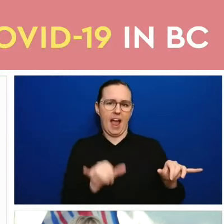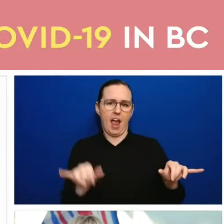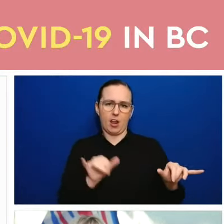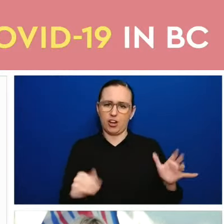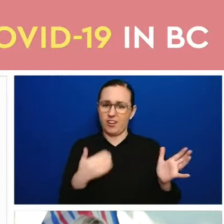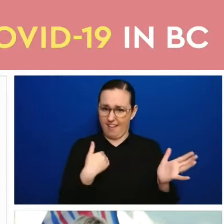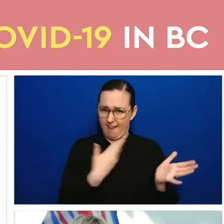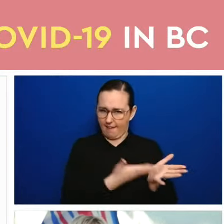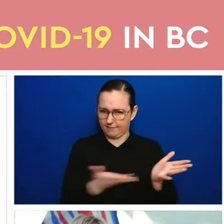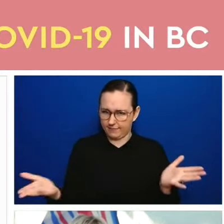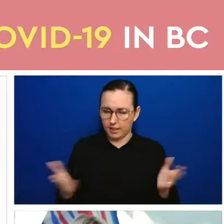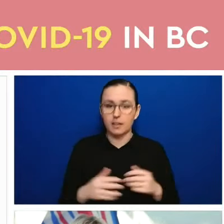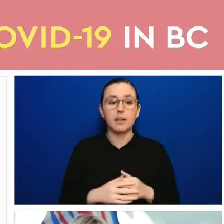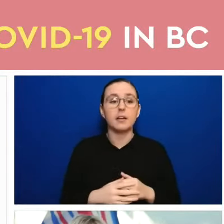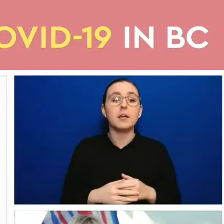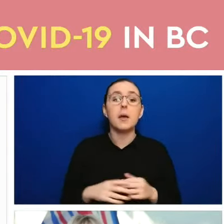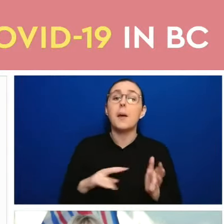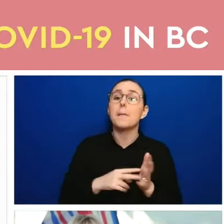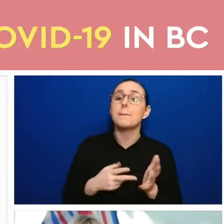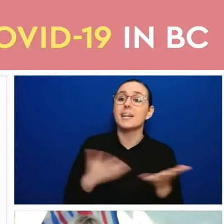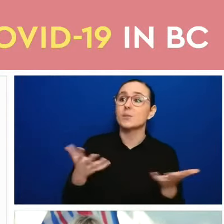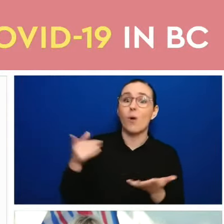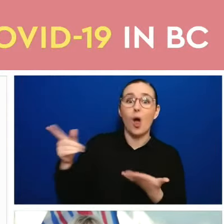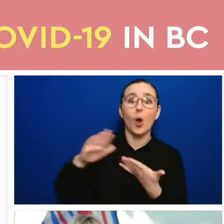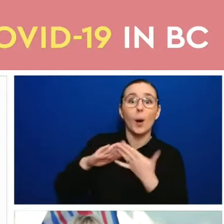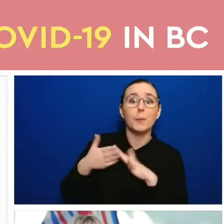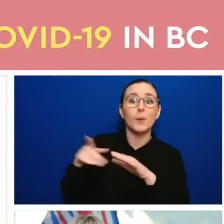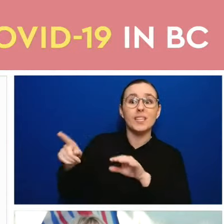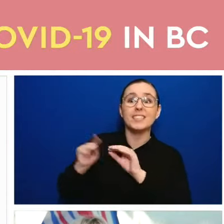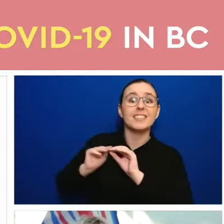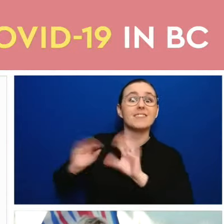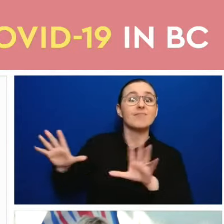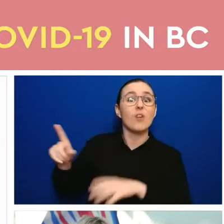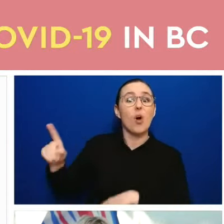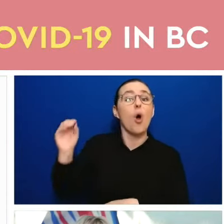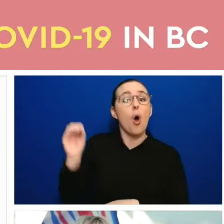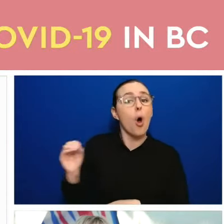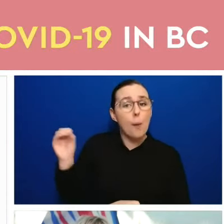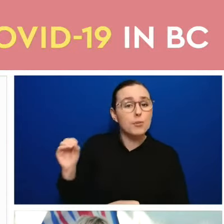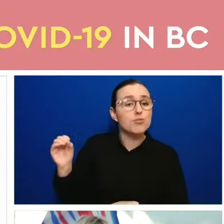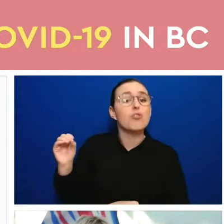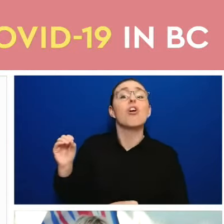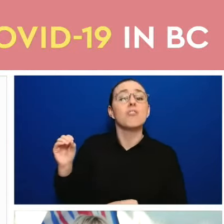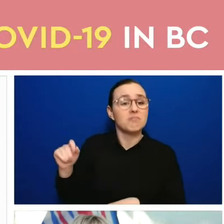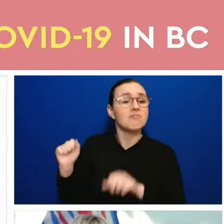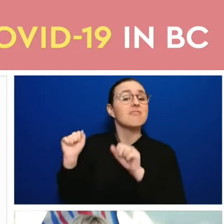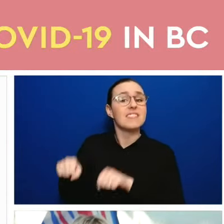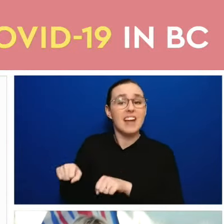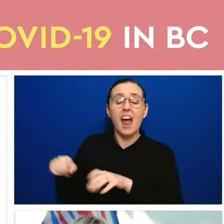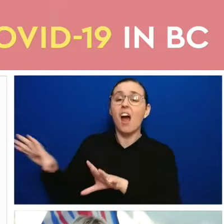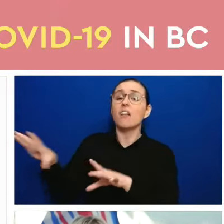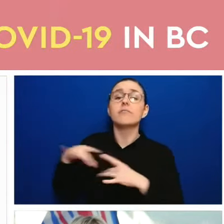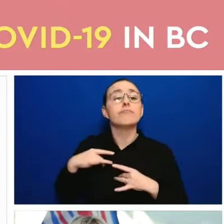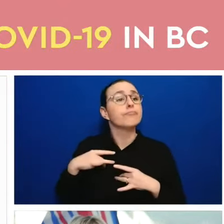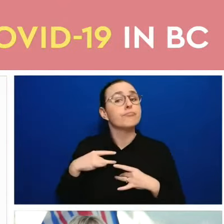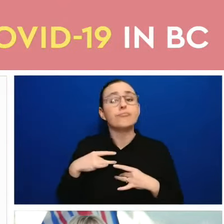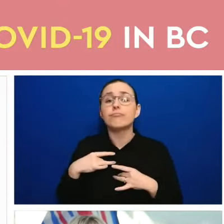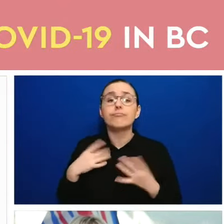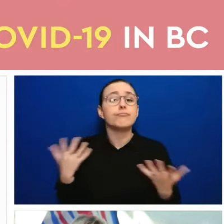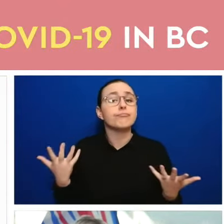cases for the most part the pattern is very similar to what we're seeing with Omicron that's telling us as Omicron